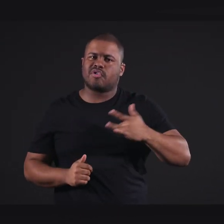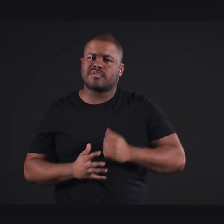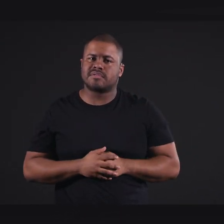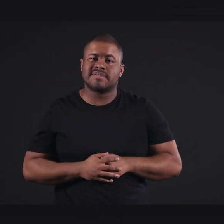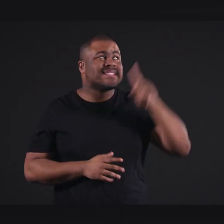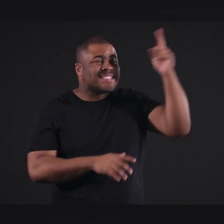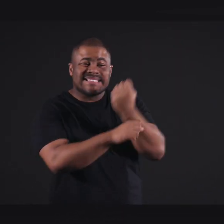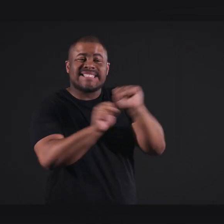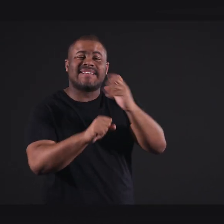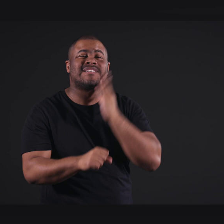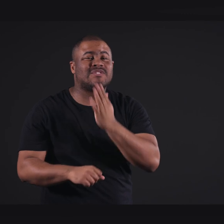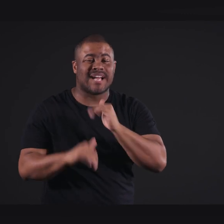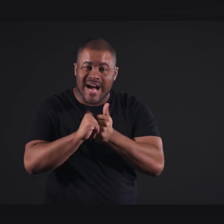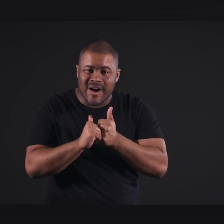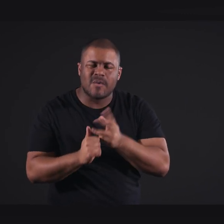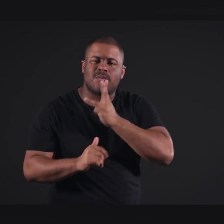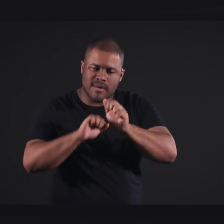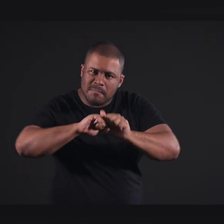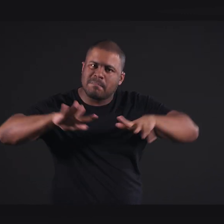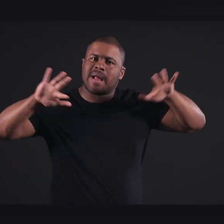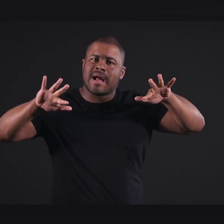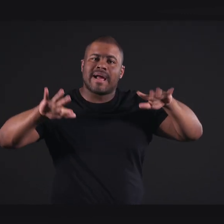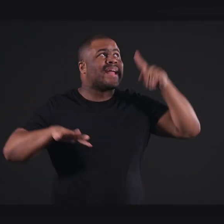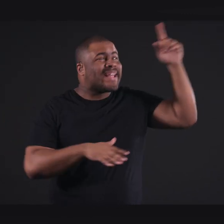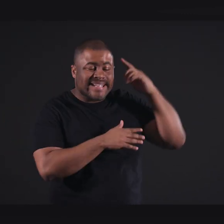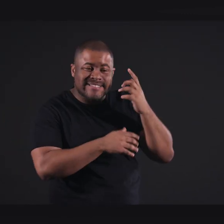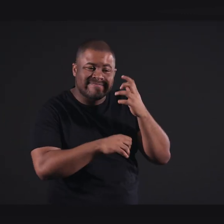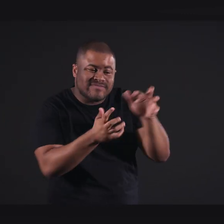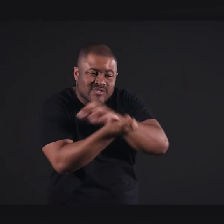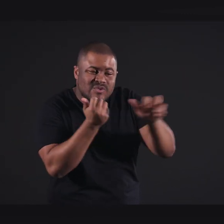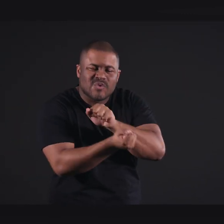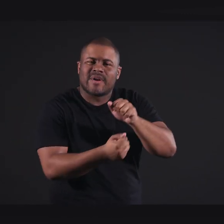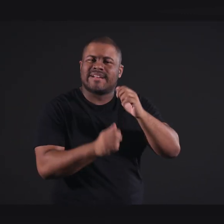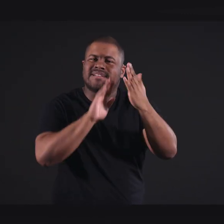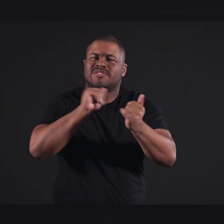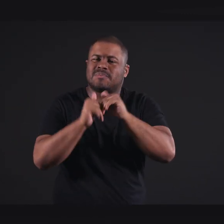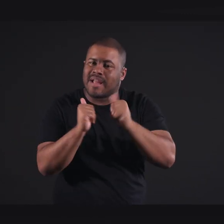he saved Israel and punished Egypt by parting and closing the Red Sea.